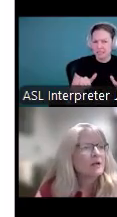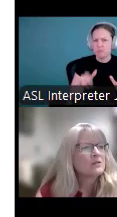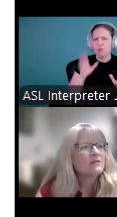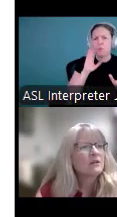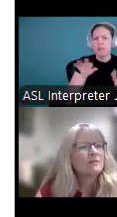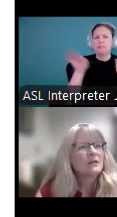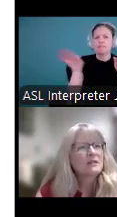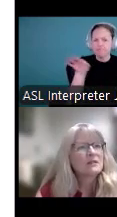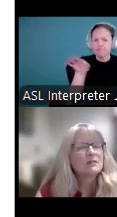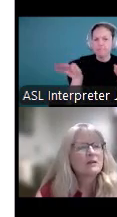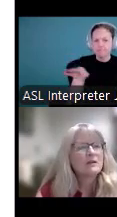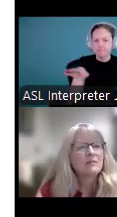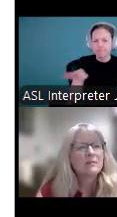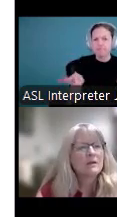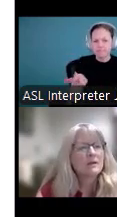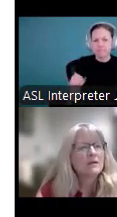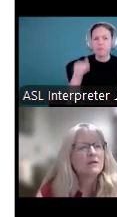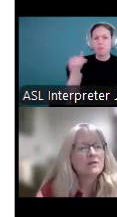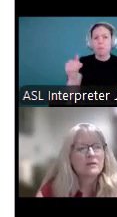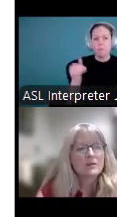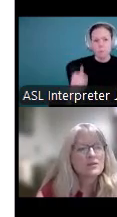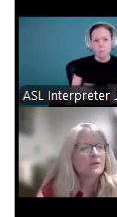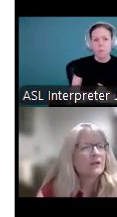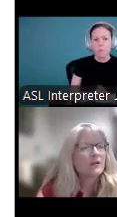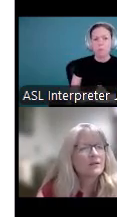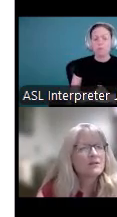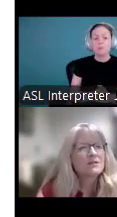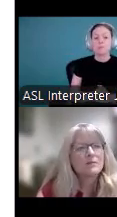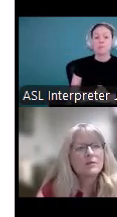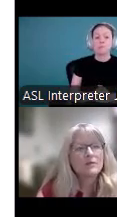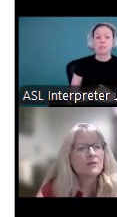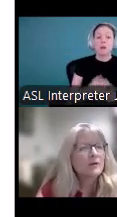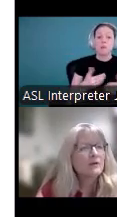about development in those first three years, so birth to 12